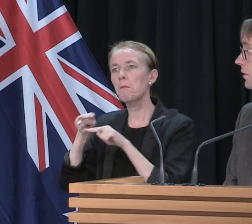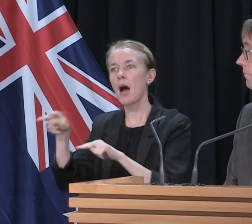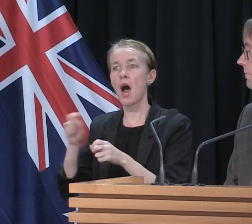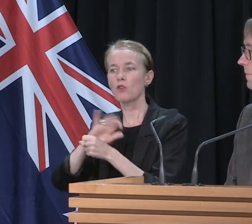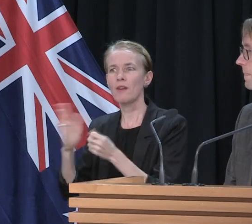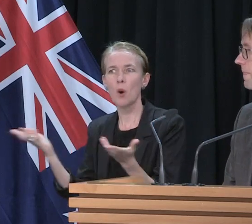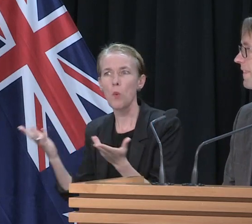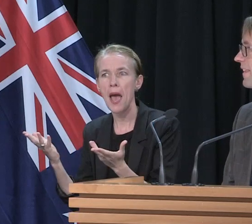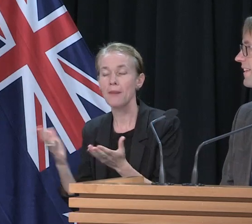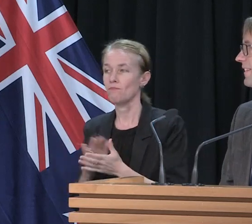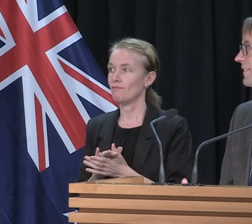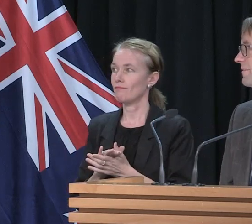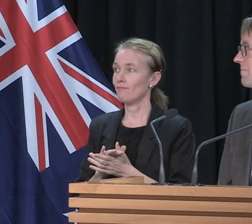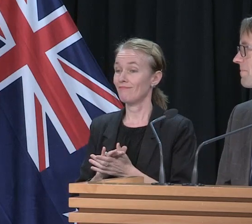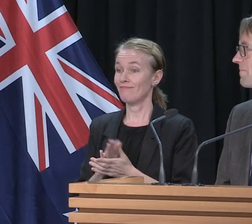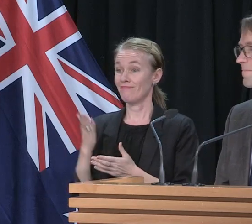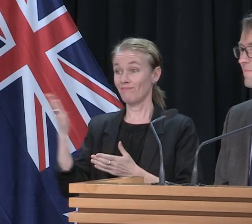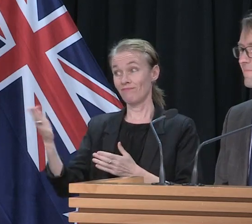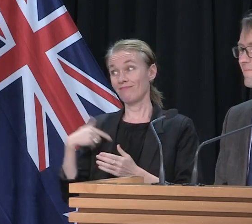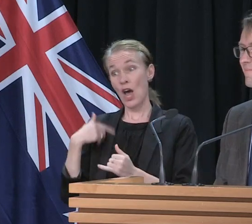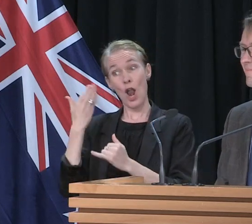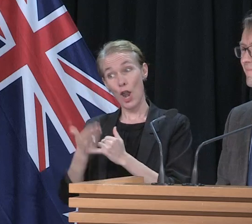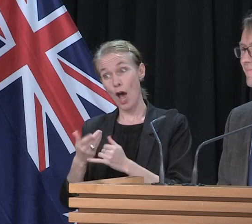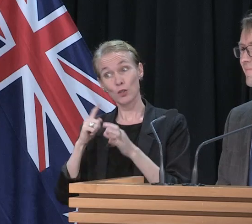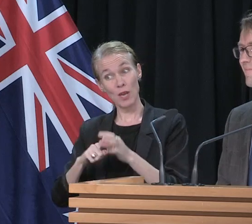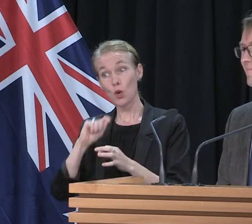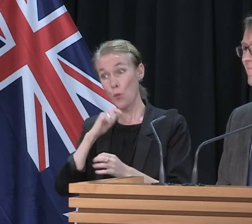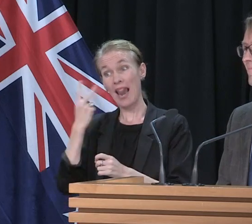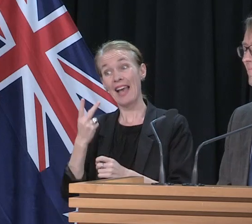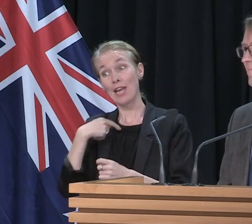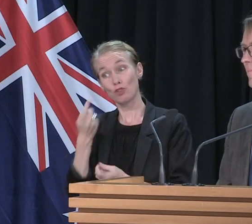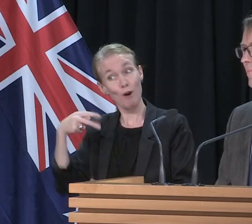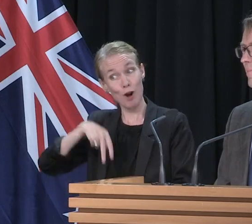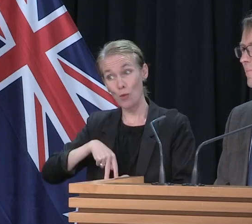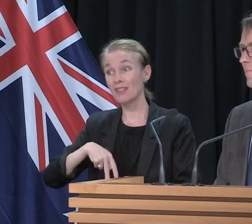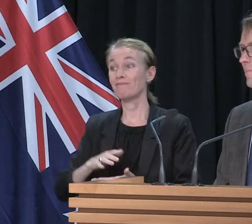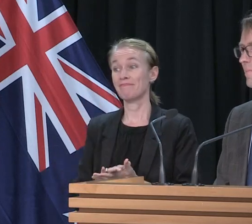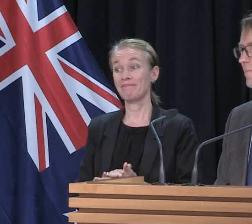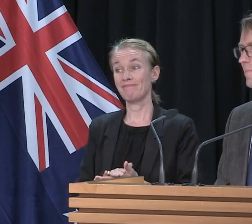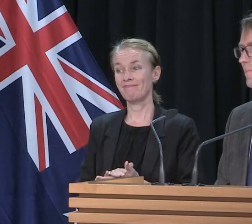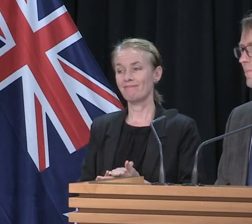community-based testing just as part of our ongoing testing surveillance. >> MINISTER You can have